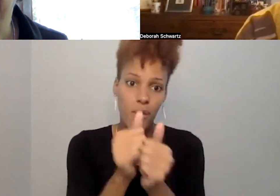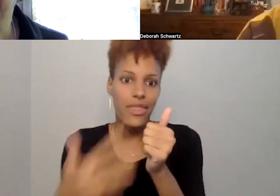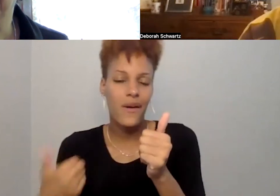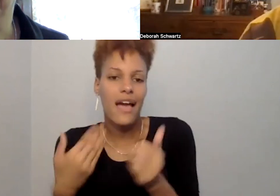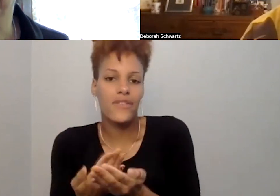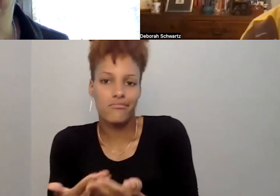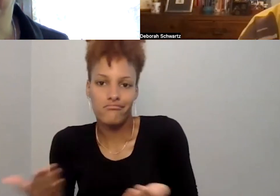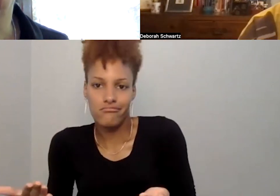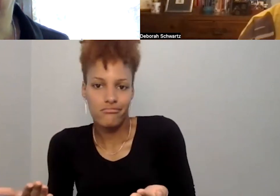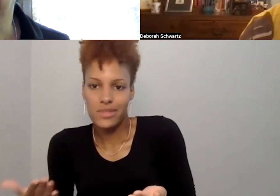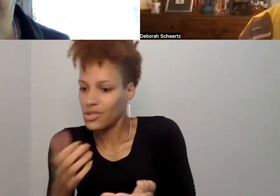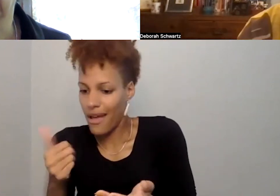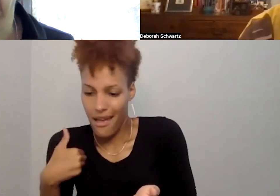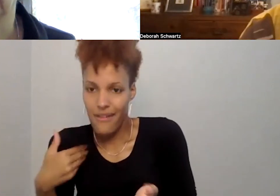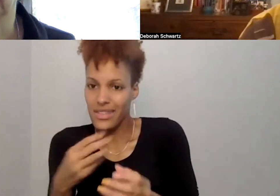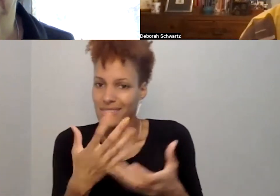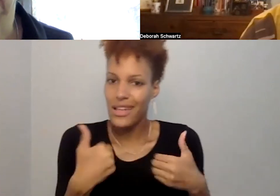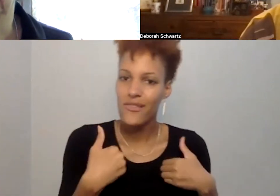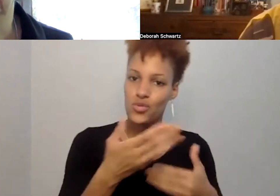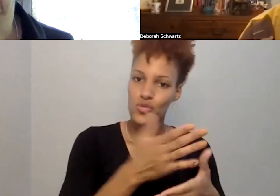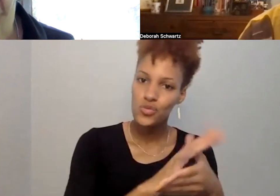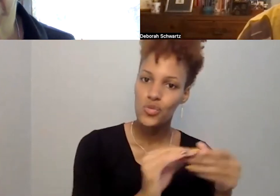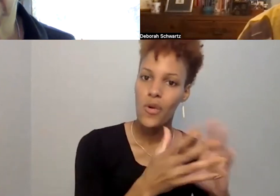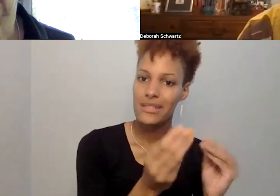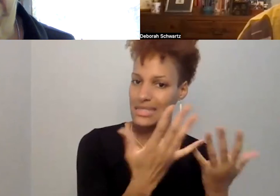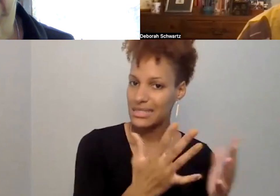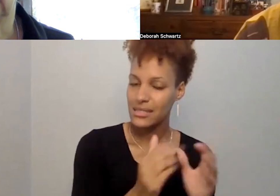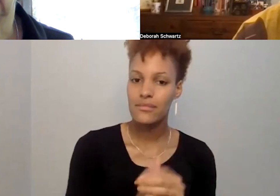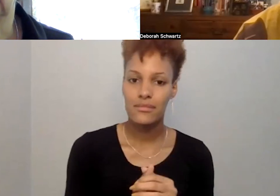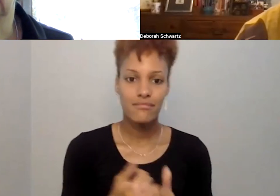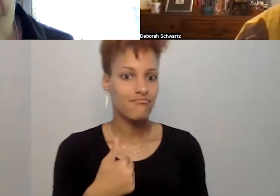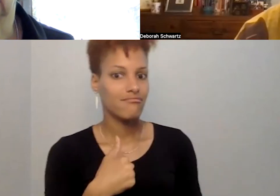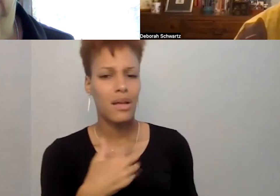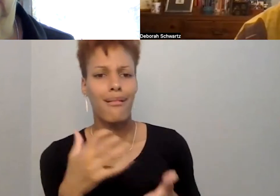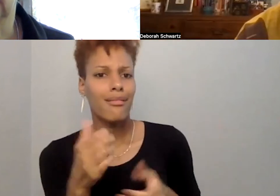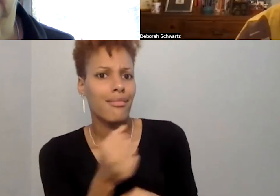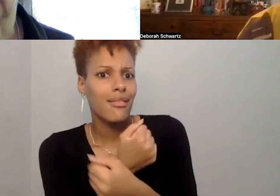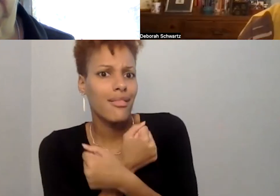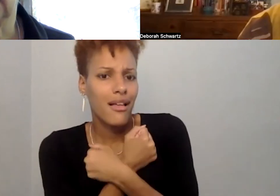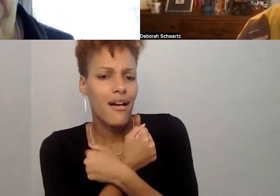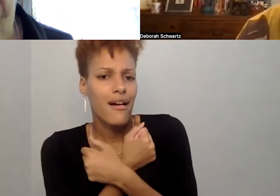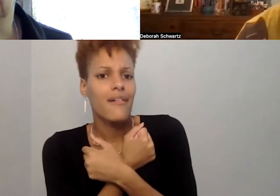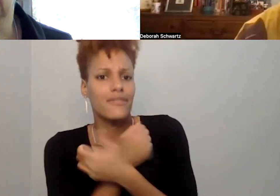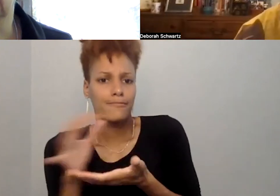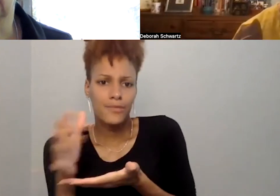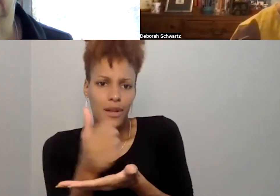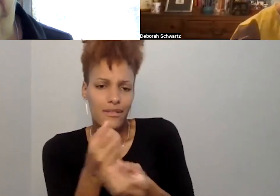I, I love gathering those those pieces of information about the museums who are, you